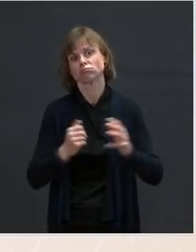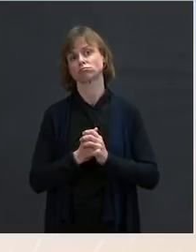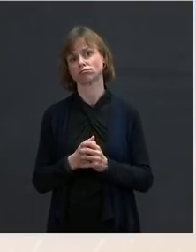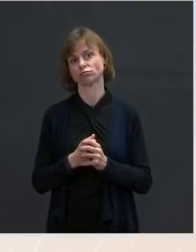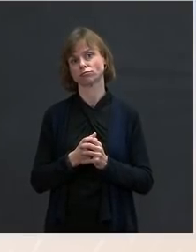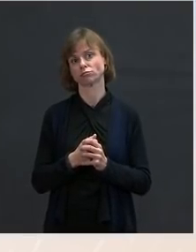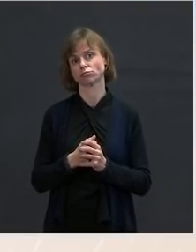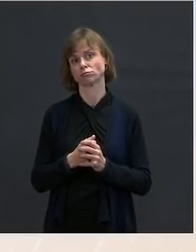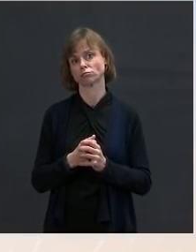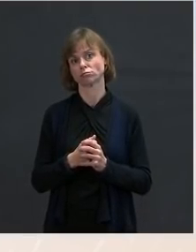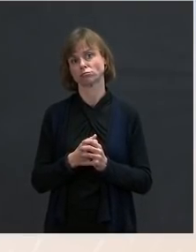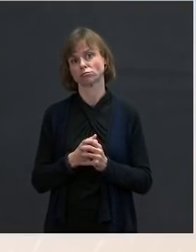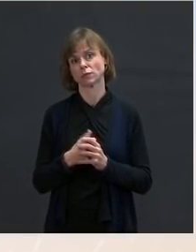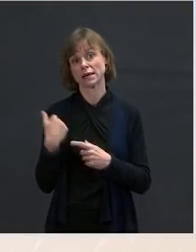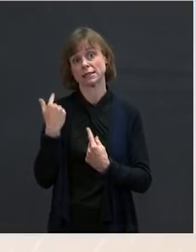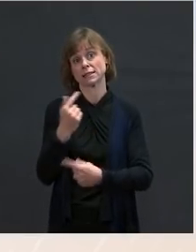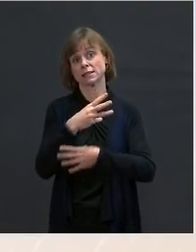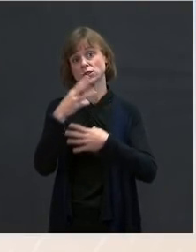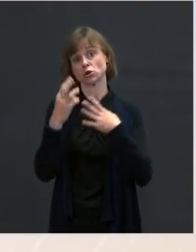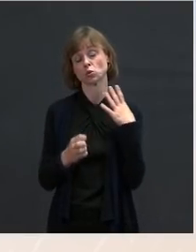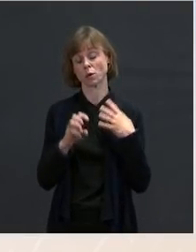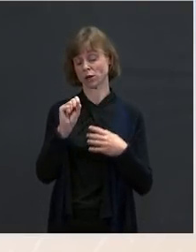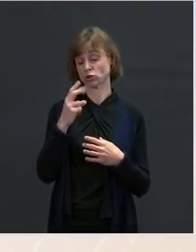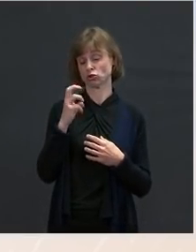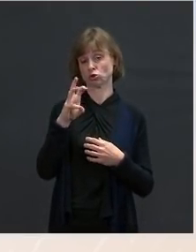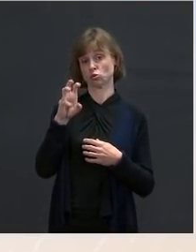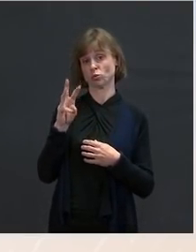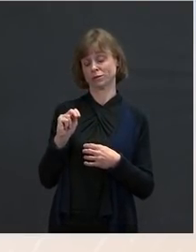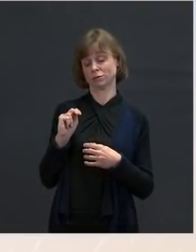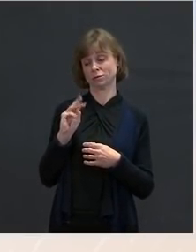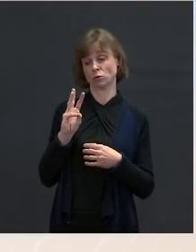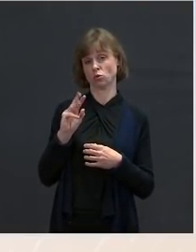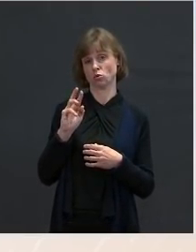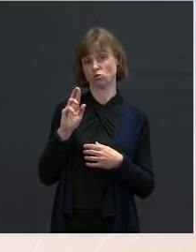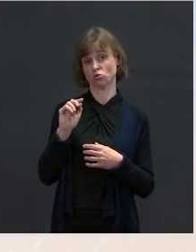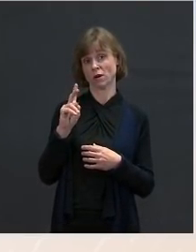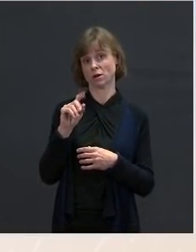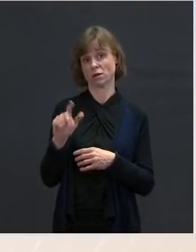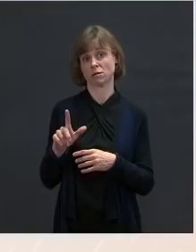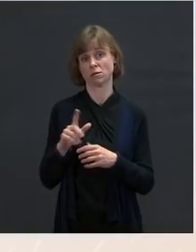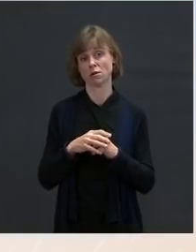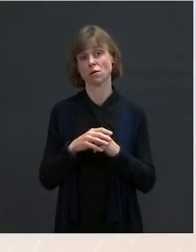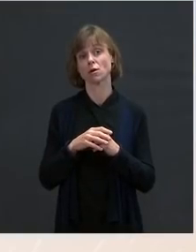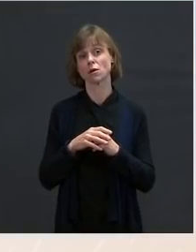Homeland Security Advisor Liz Sherwood-Randall and National Economic Council Director Brian Deese called Governor Abbott